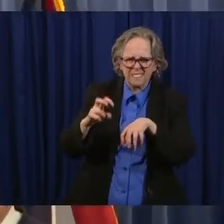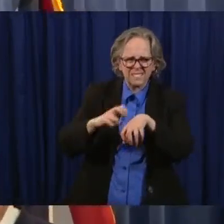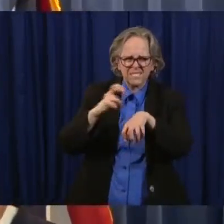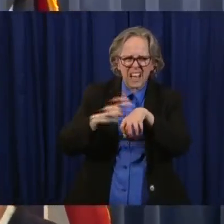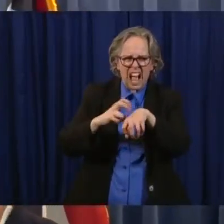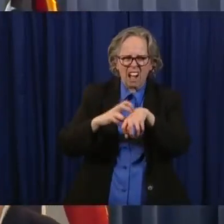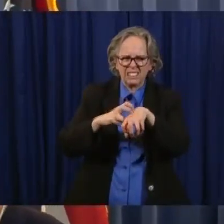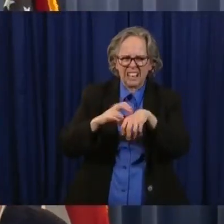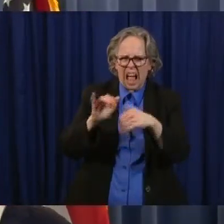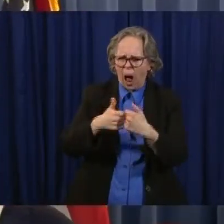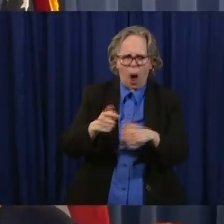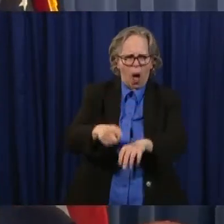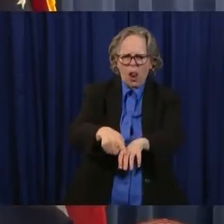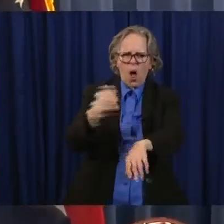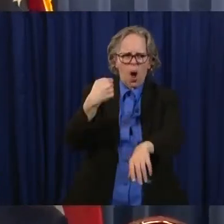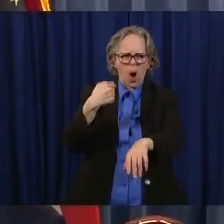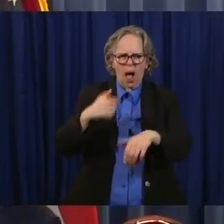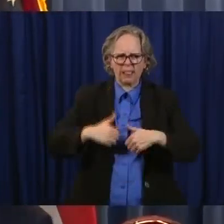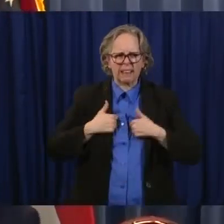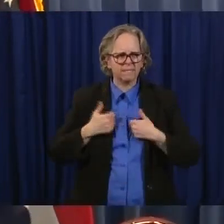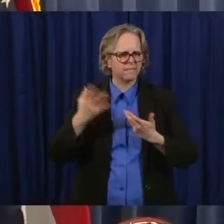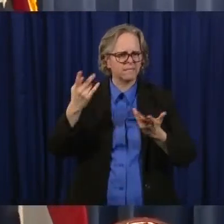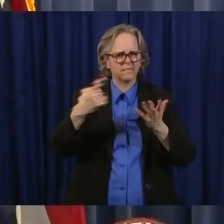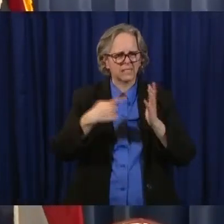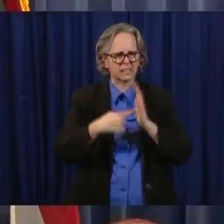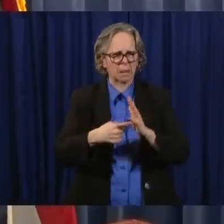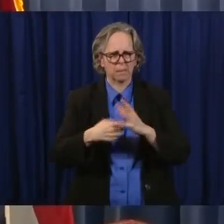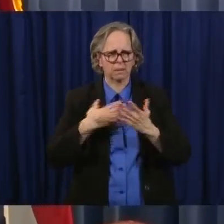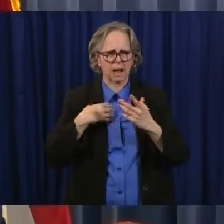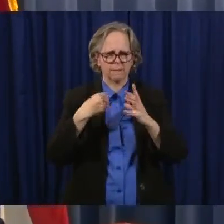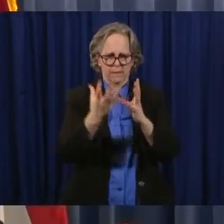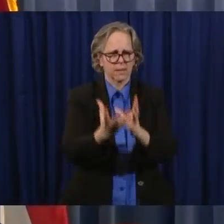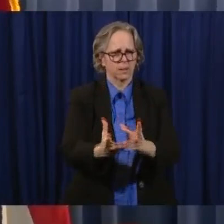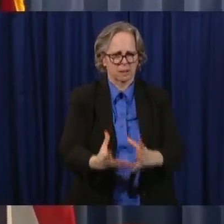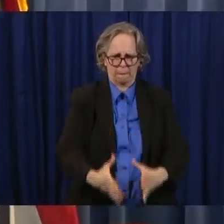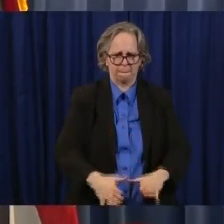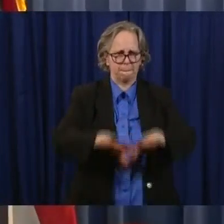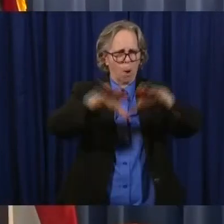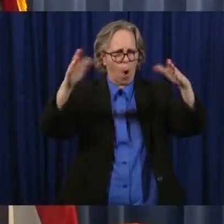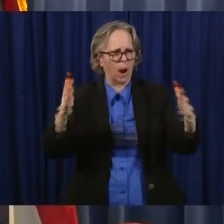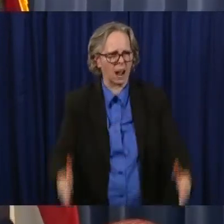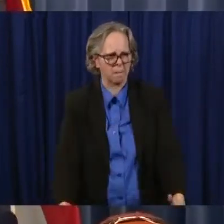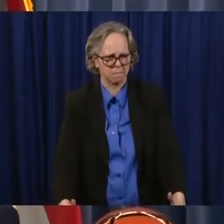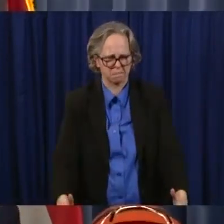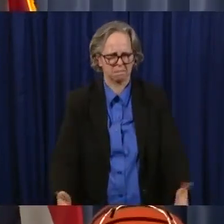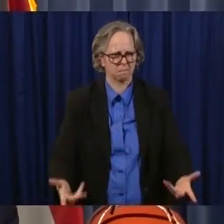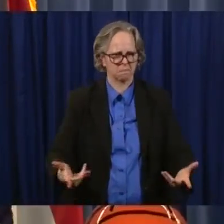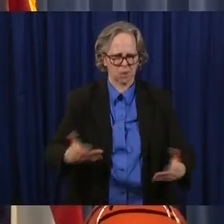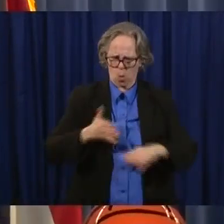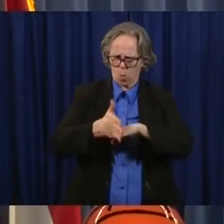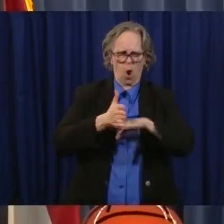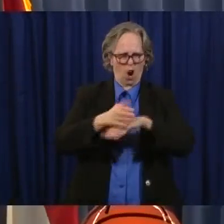I AM WONDERING IF YOU COULD GIVE US SOME INDICATION, HOW